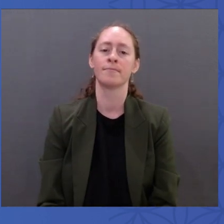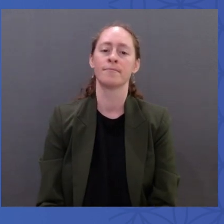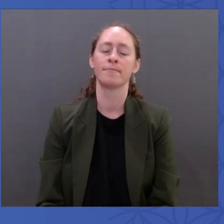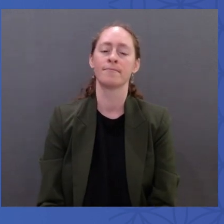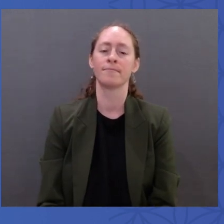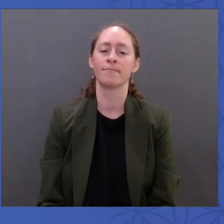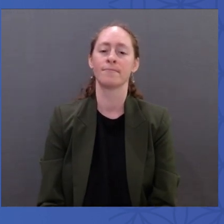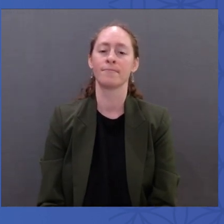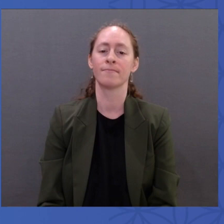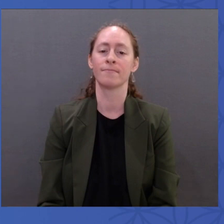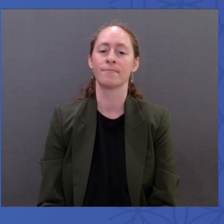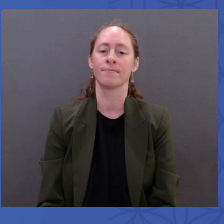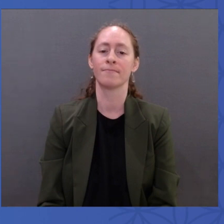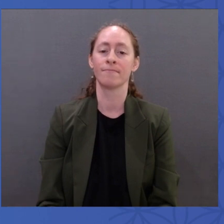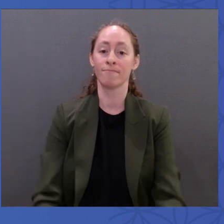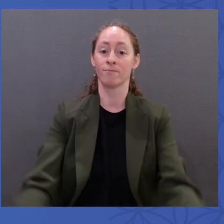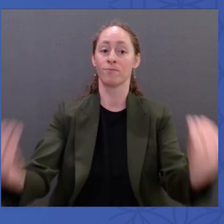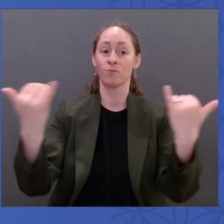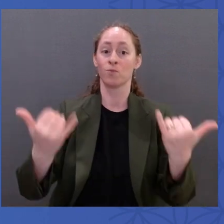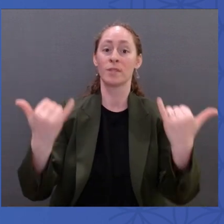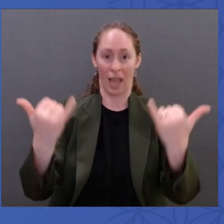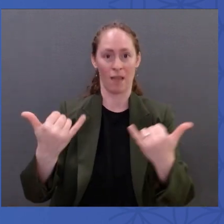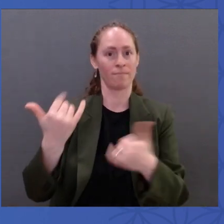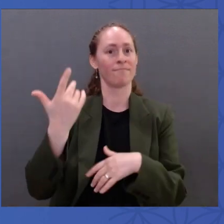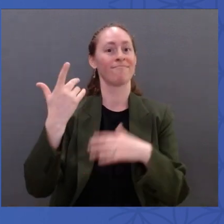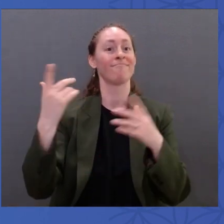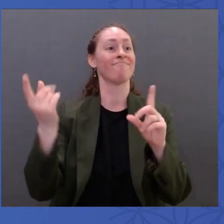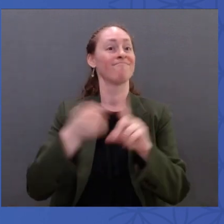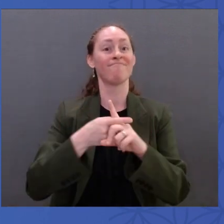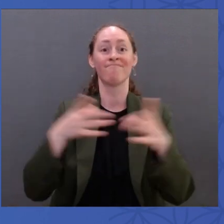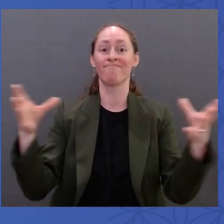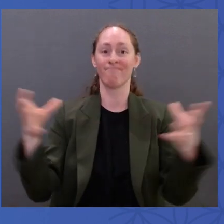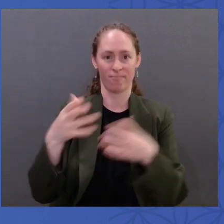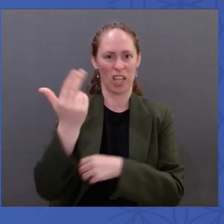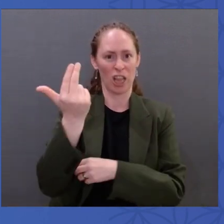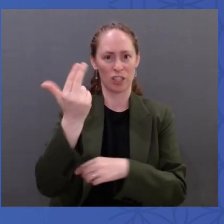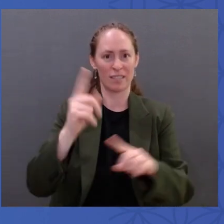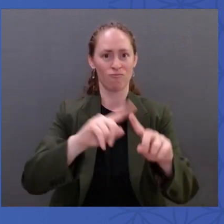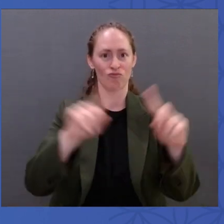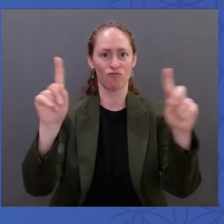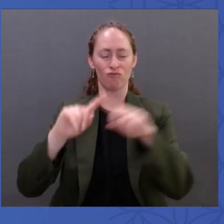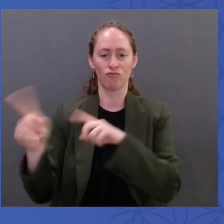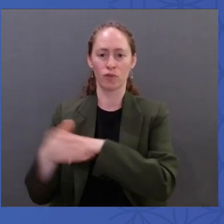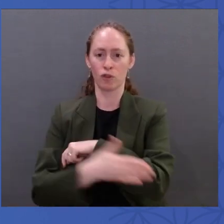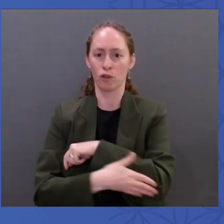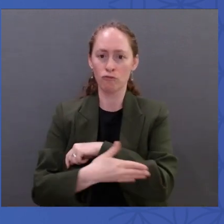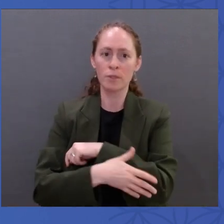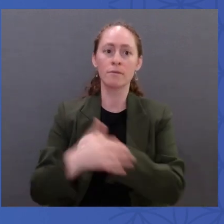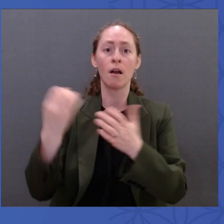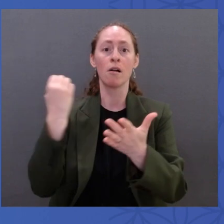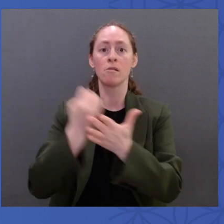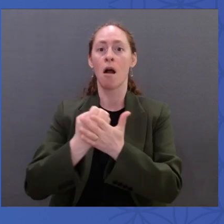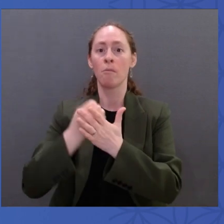economies that represent diverse sets of perspectives as we work on pursuing our common goals.